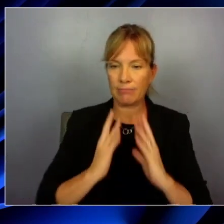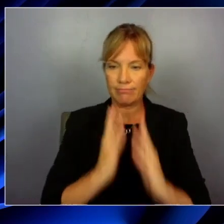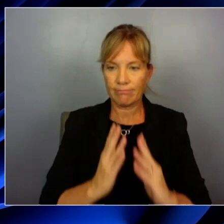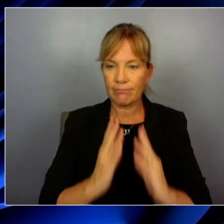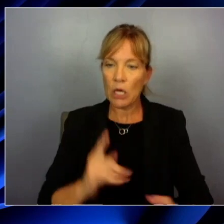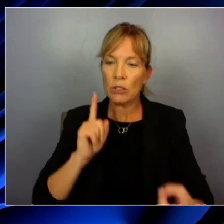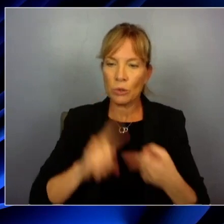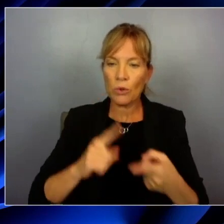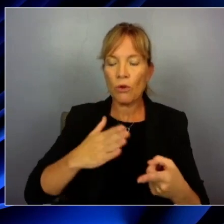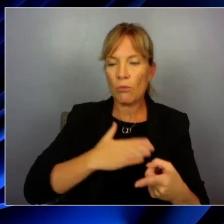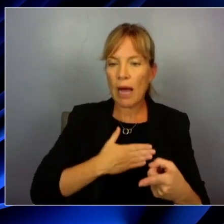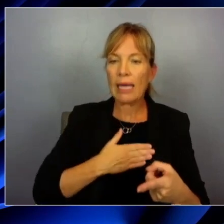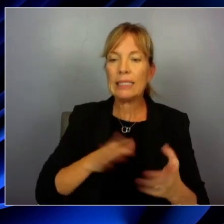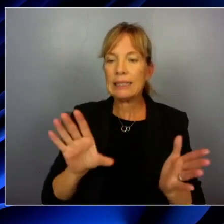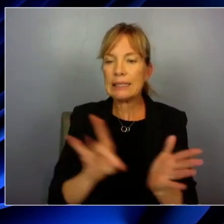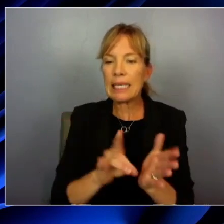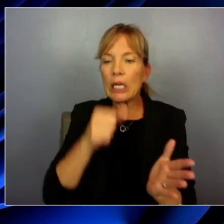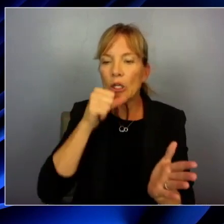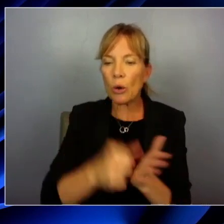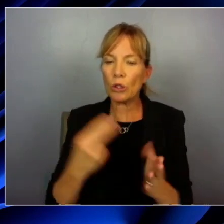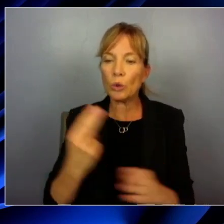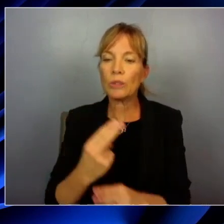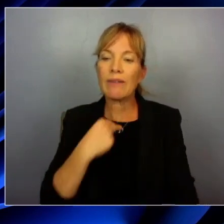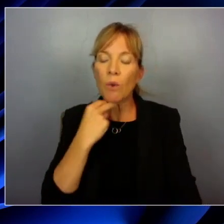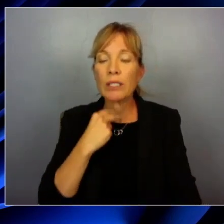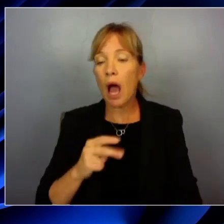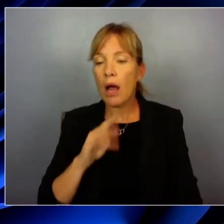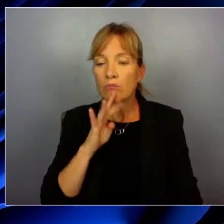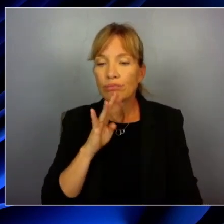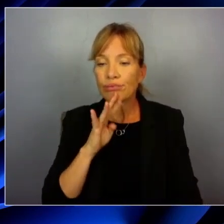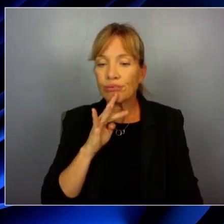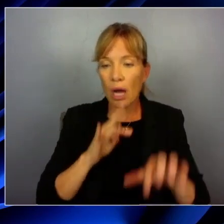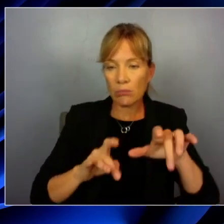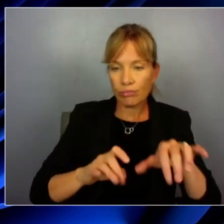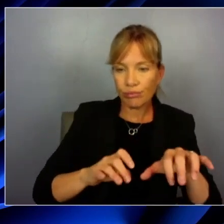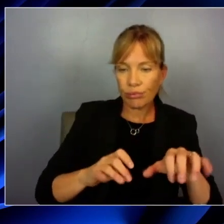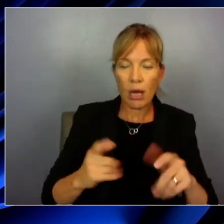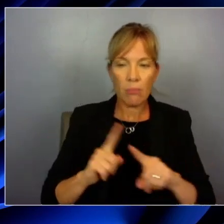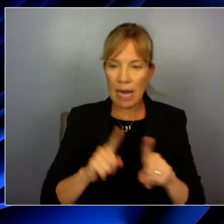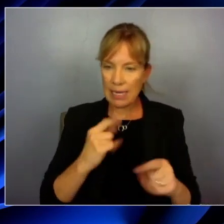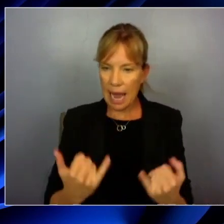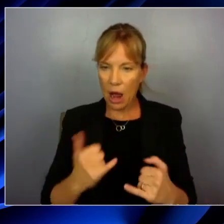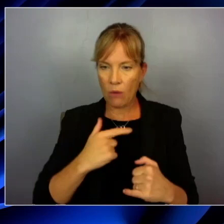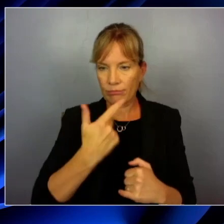sticky note using my voice. But this time it's going to be using some punctuation,